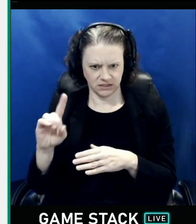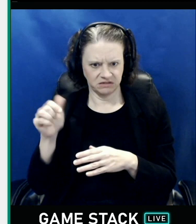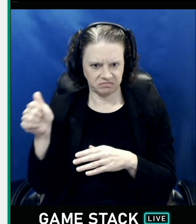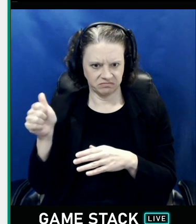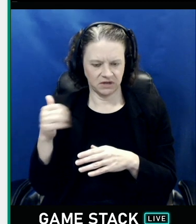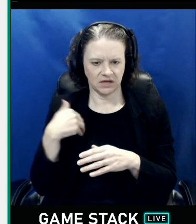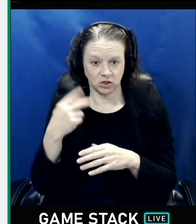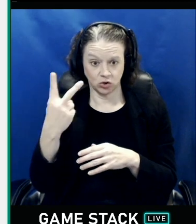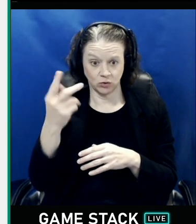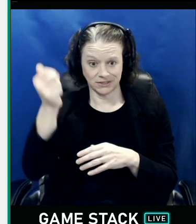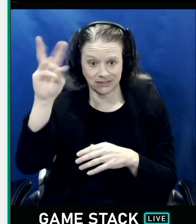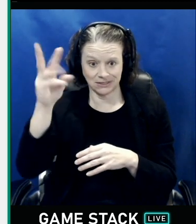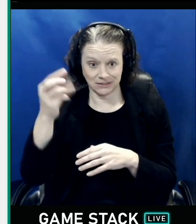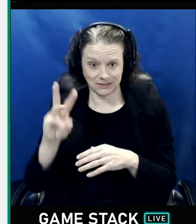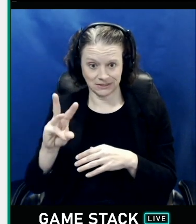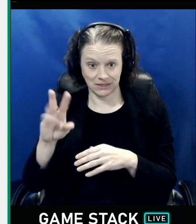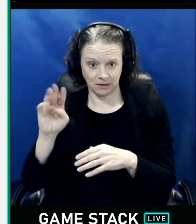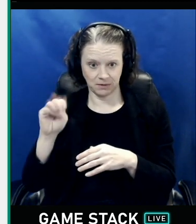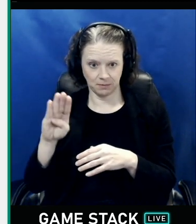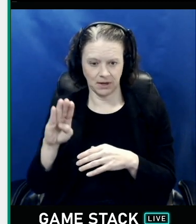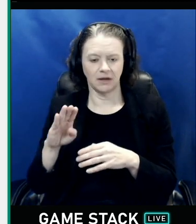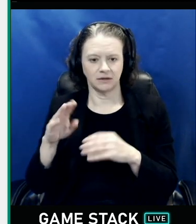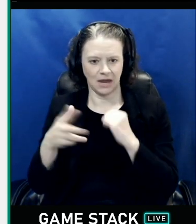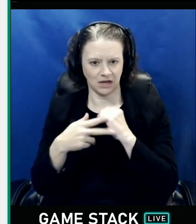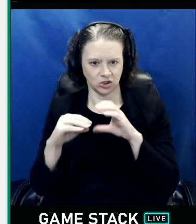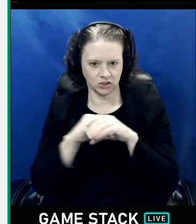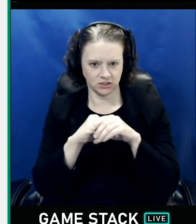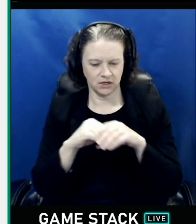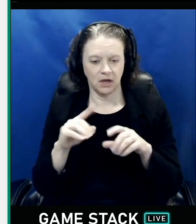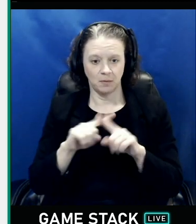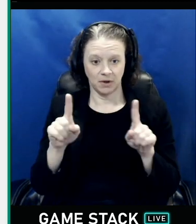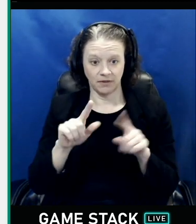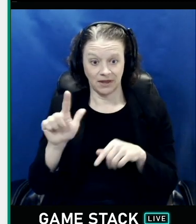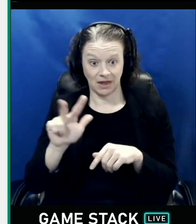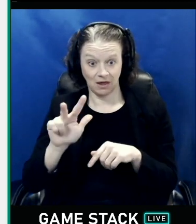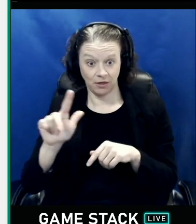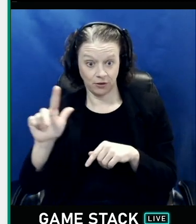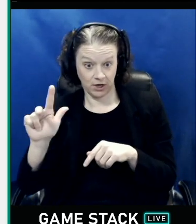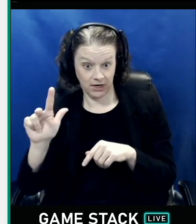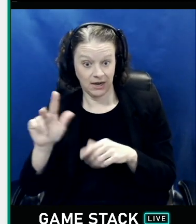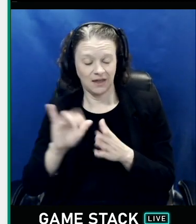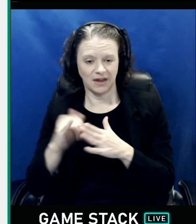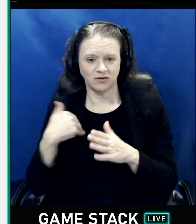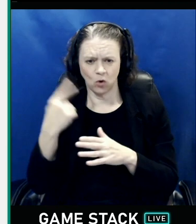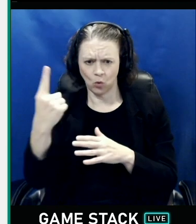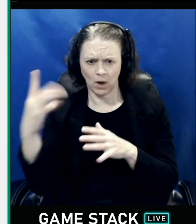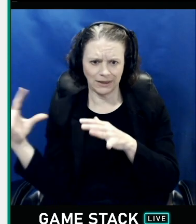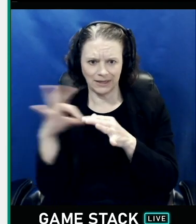However, the L3 cache complexes within a CCD share a single link to the data fabric at 32 bytes per